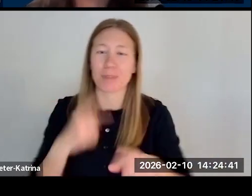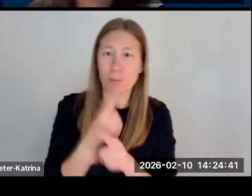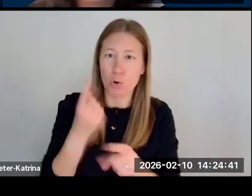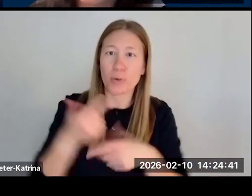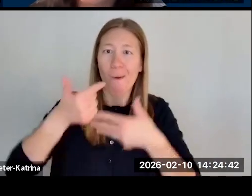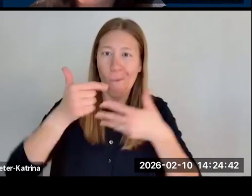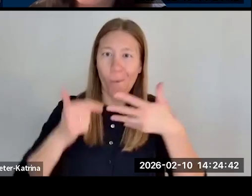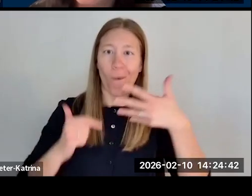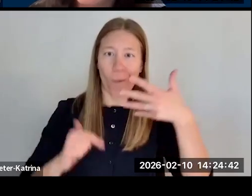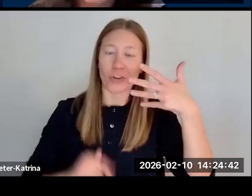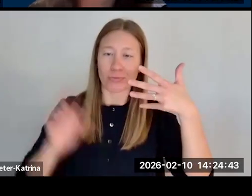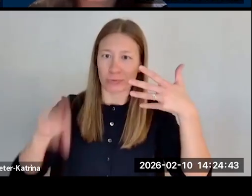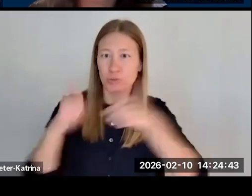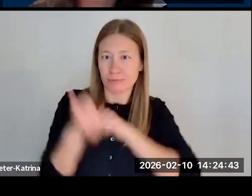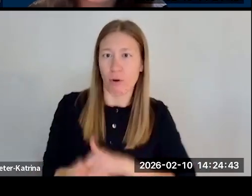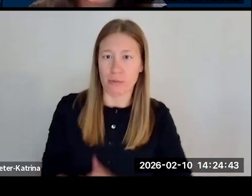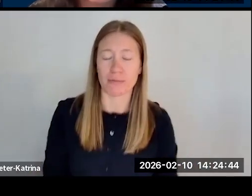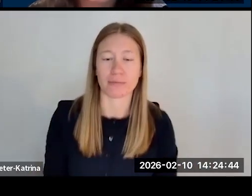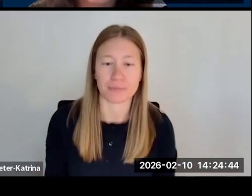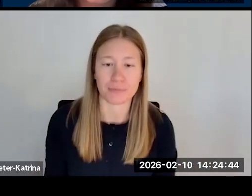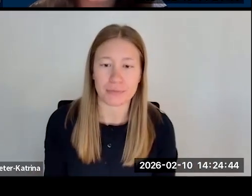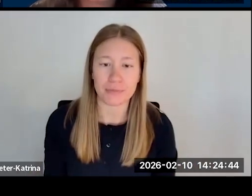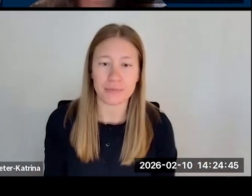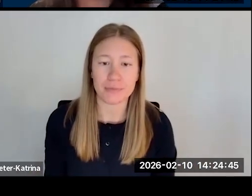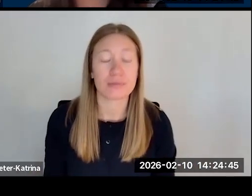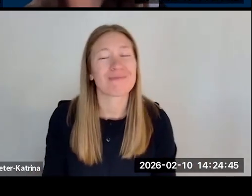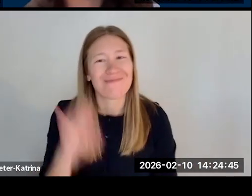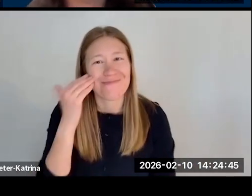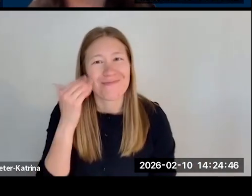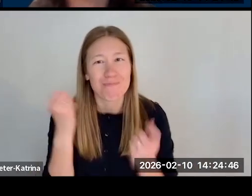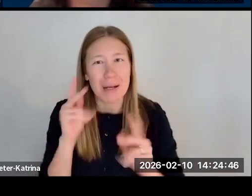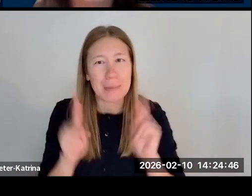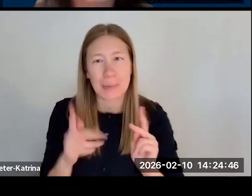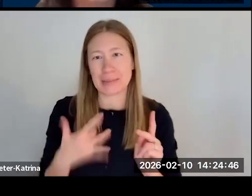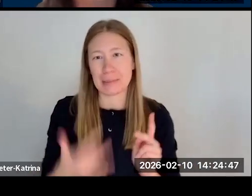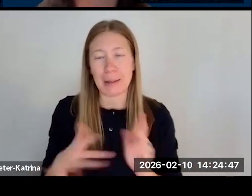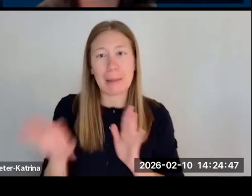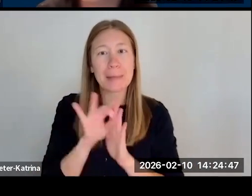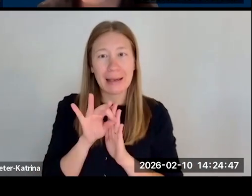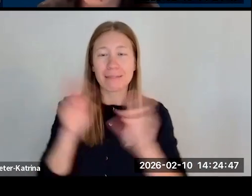I know that a lot of people tend to pick their heading styles based on the visual